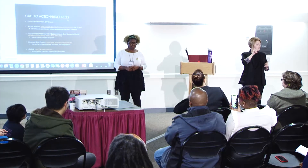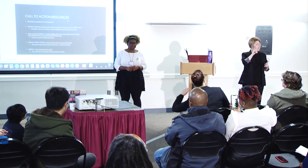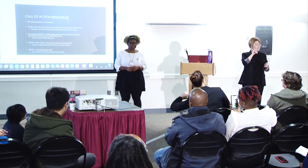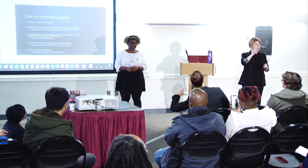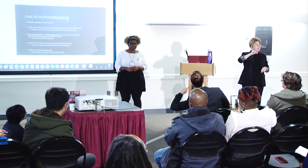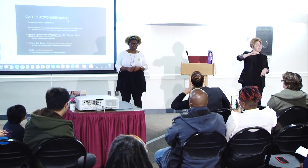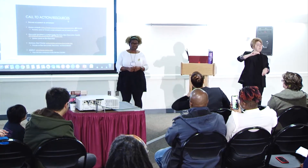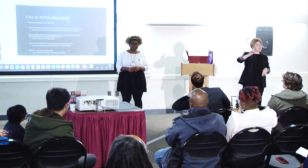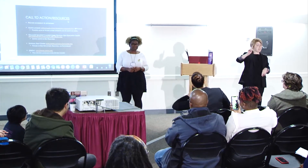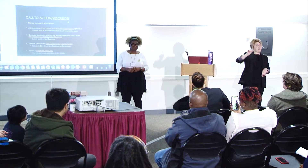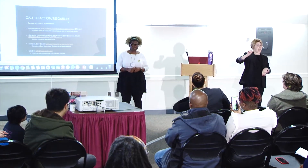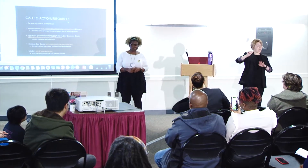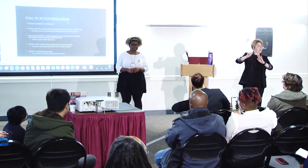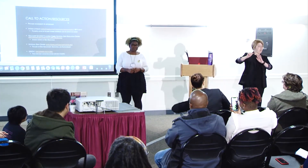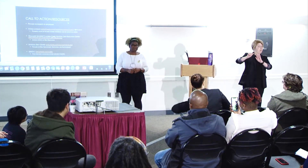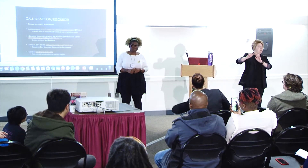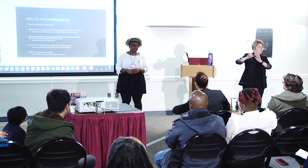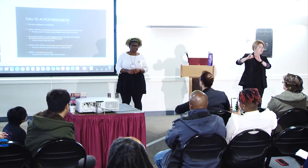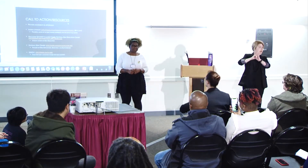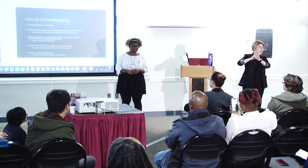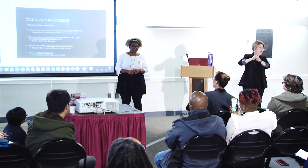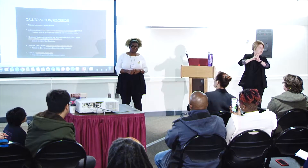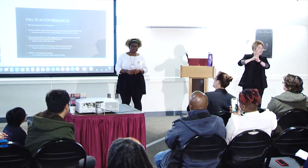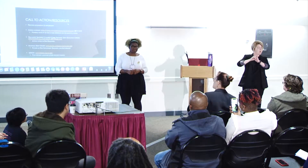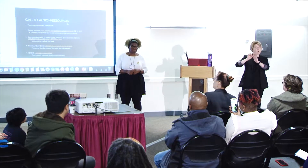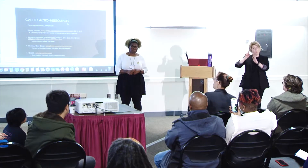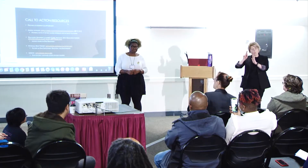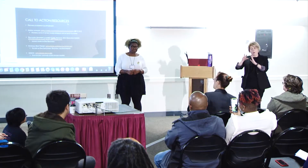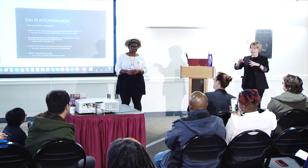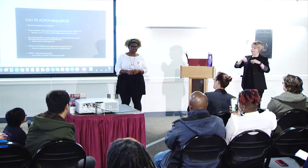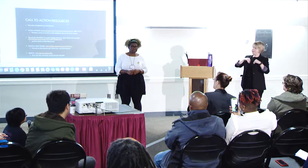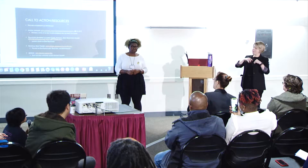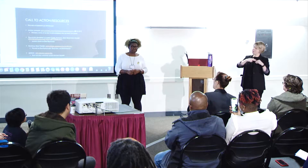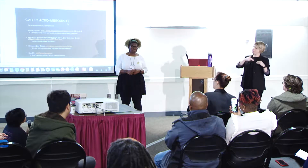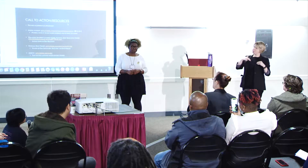disabled identity on the basis of being deaf and deaf people who don't see